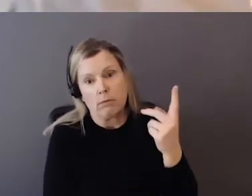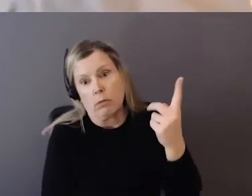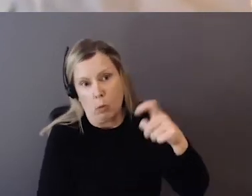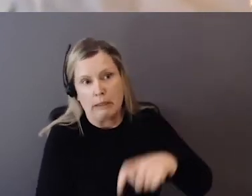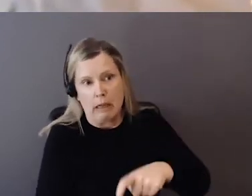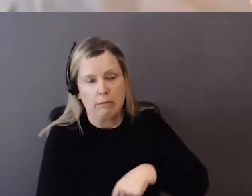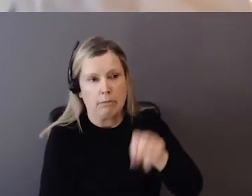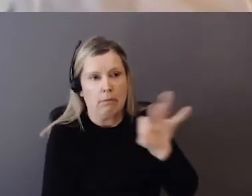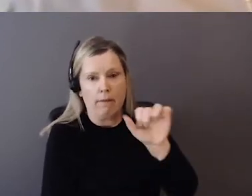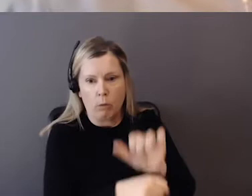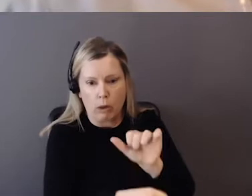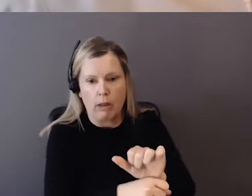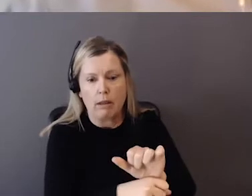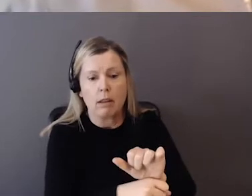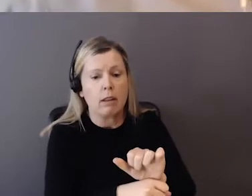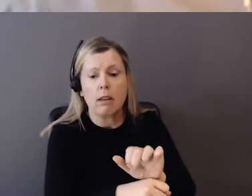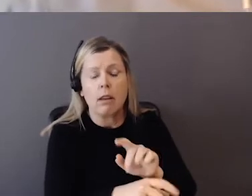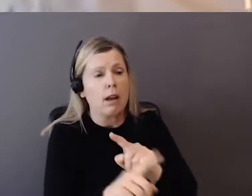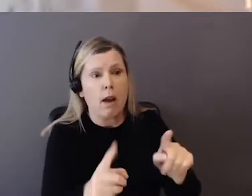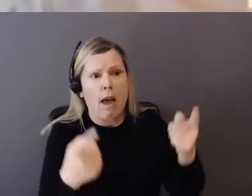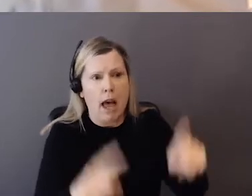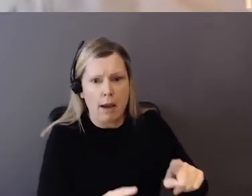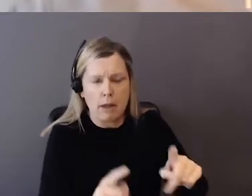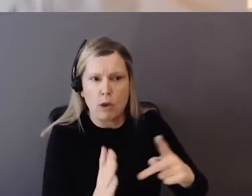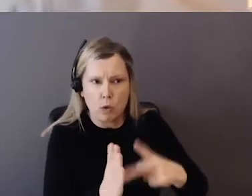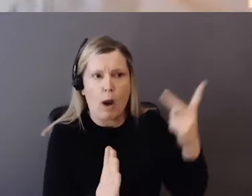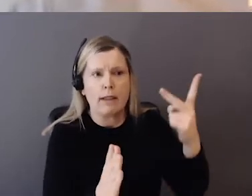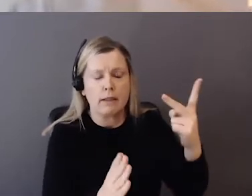but it ended up being twice in one year. The first time,